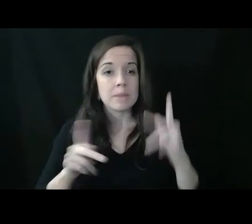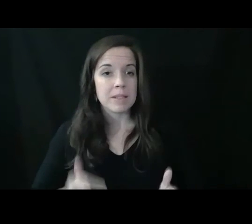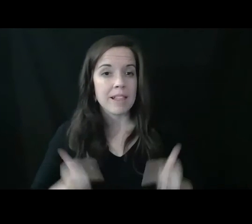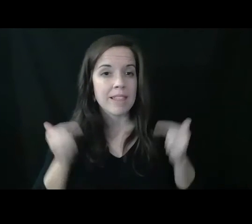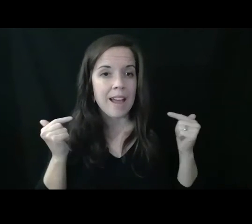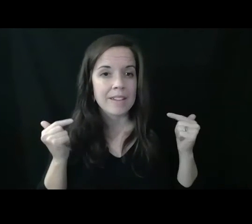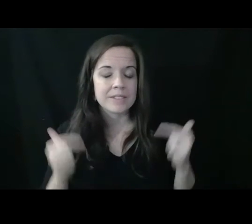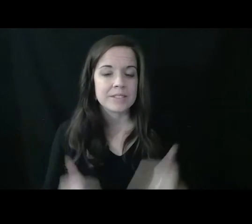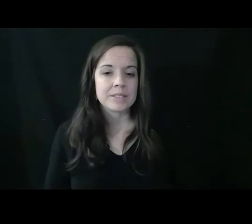Tornado